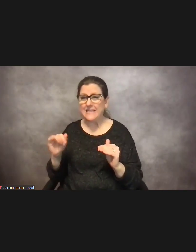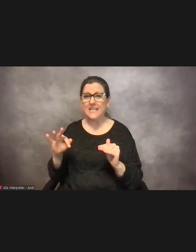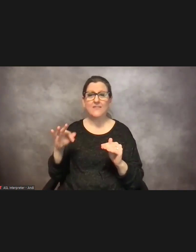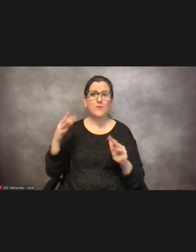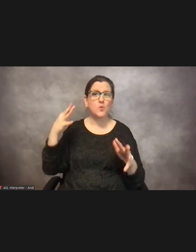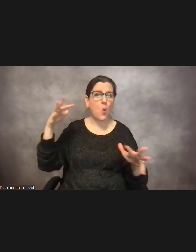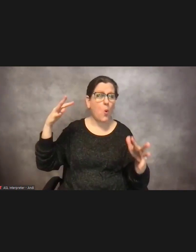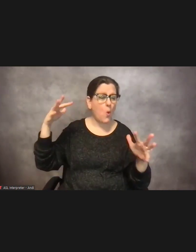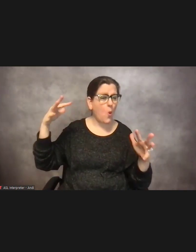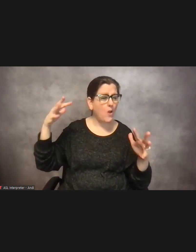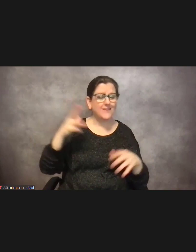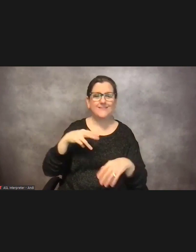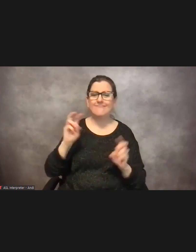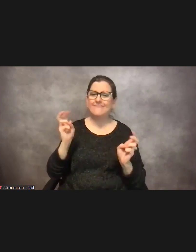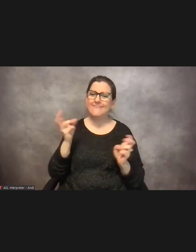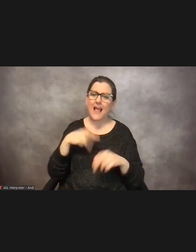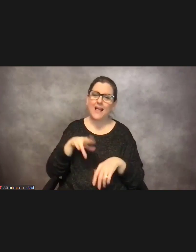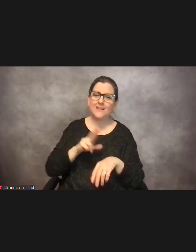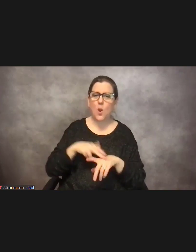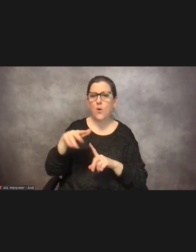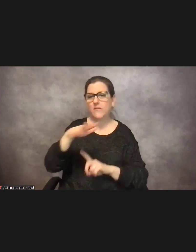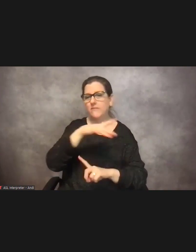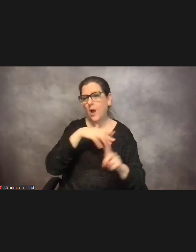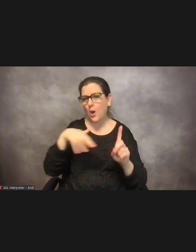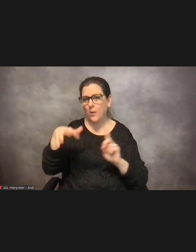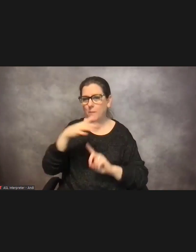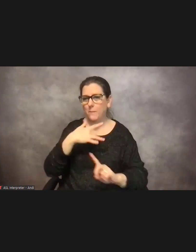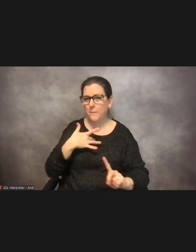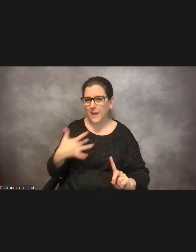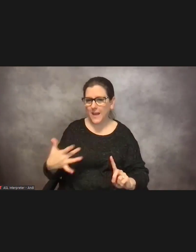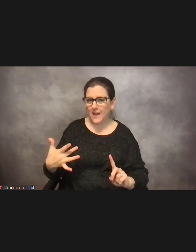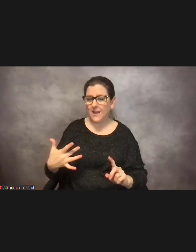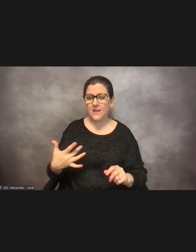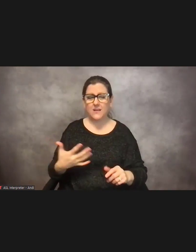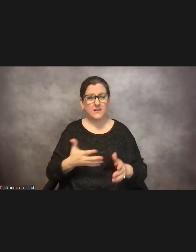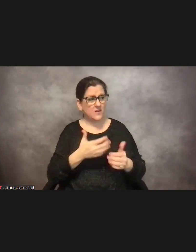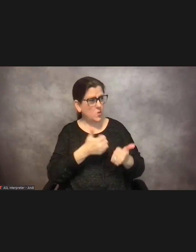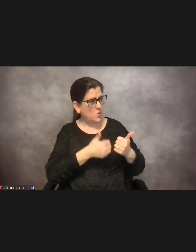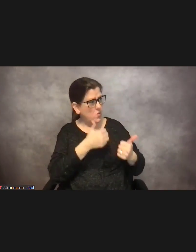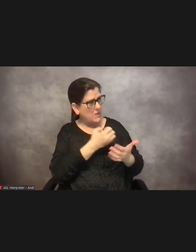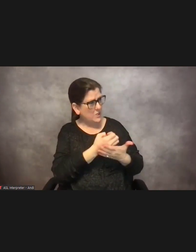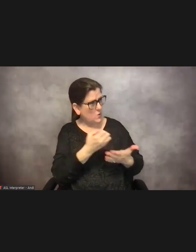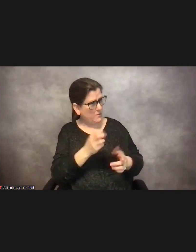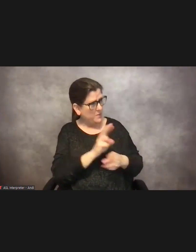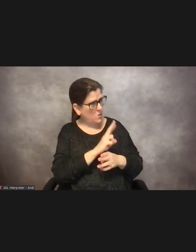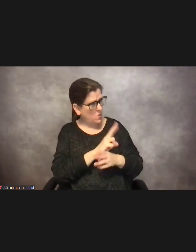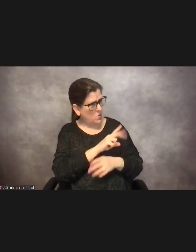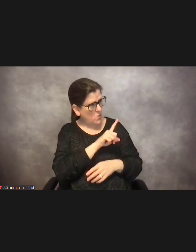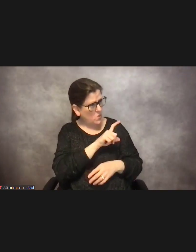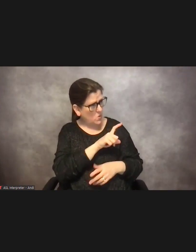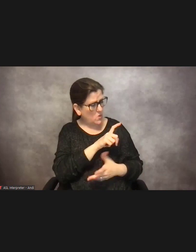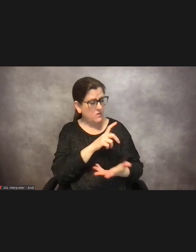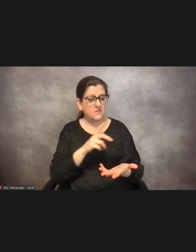um, somewhat noisy, natural environments, and we asked them what equipment they were using.